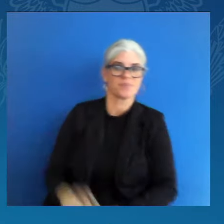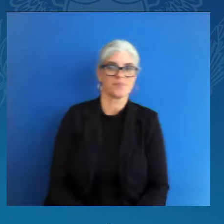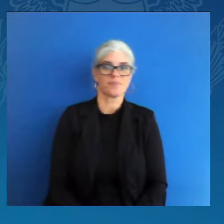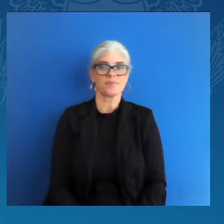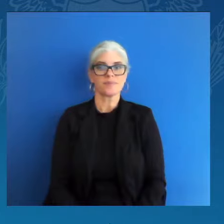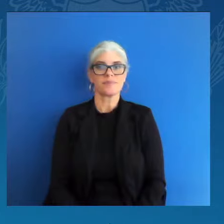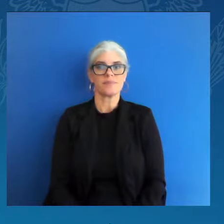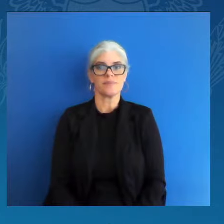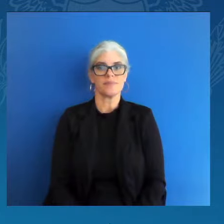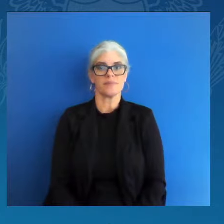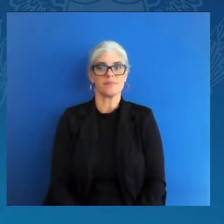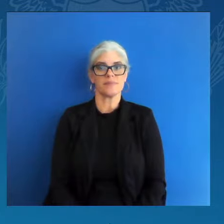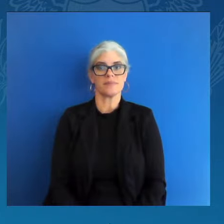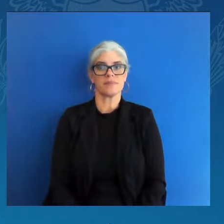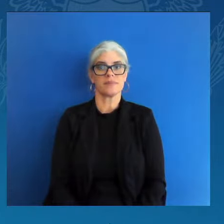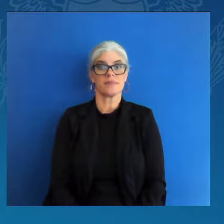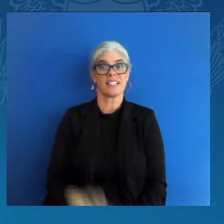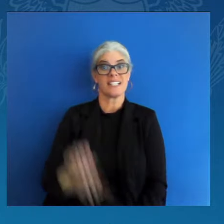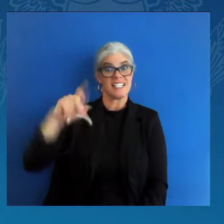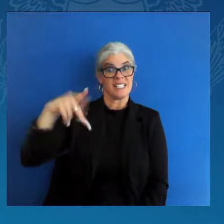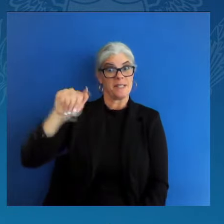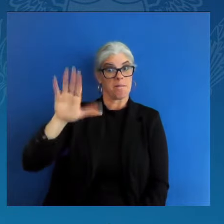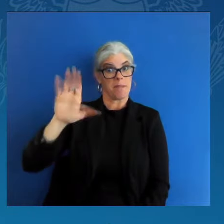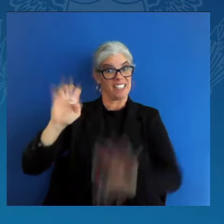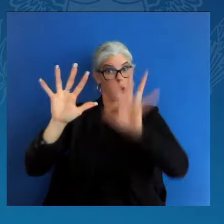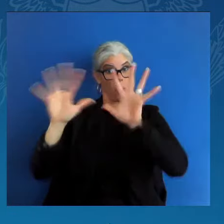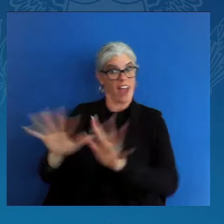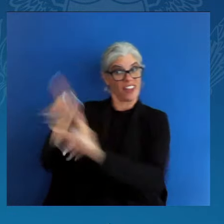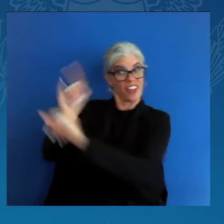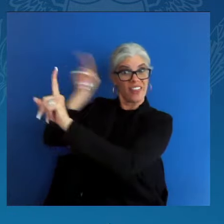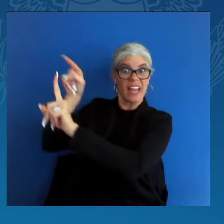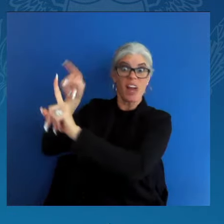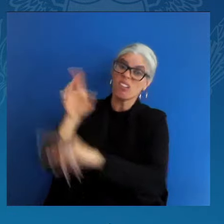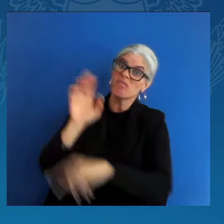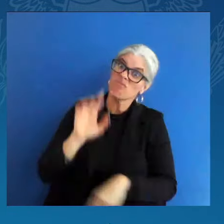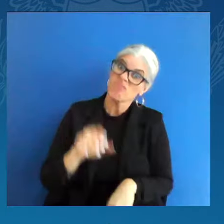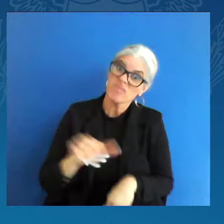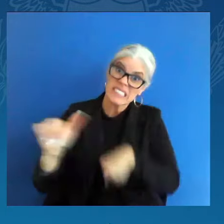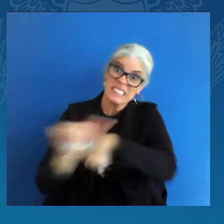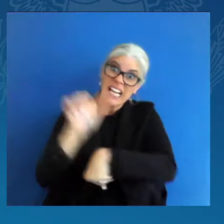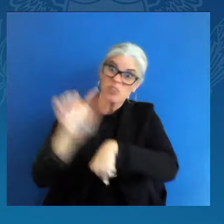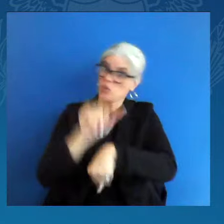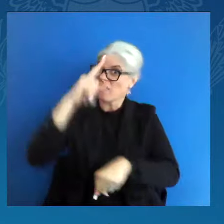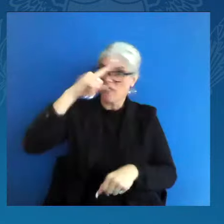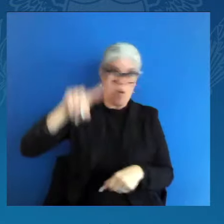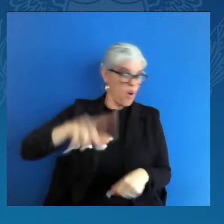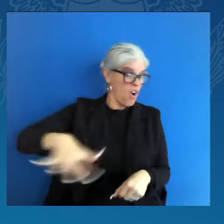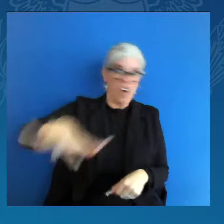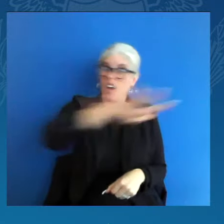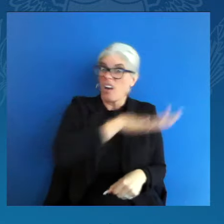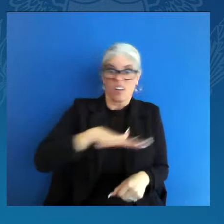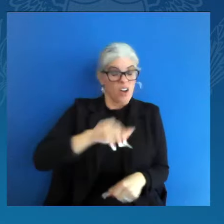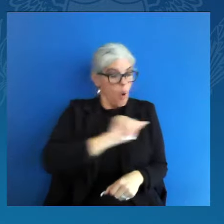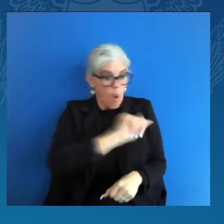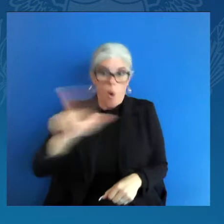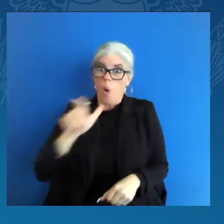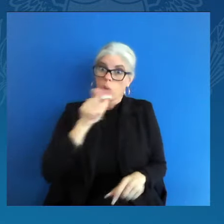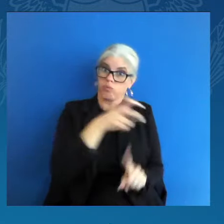to all of the upcoming missions to the moon, as well as to our satellites in Earth's orbit and the electrical grid here at home.